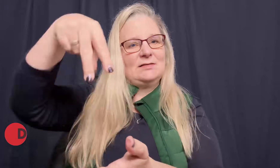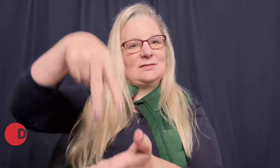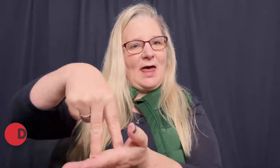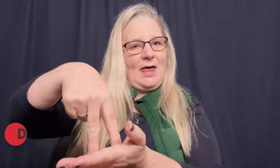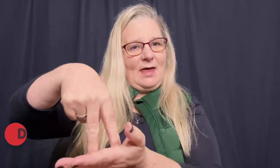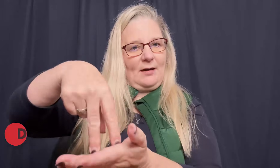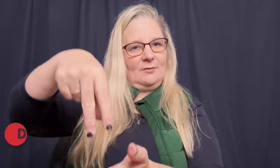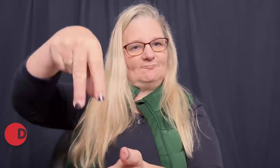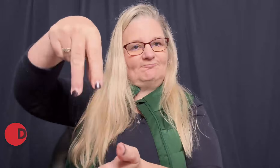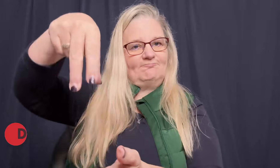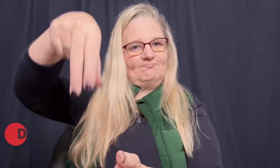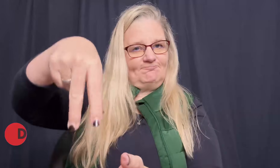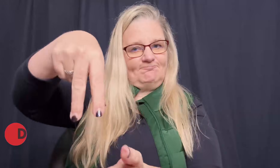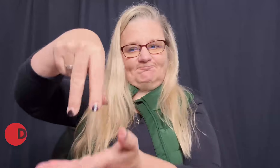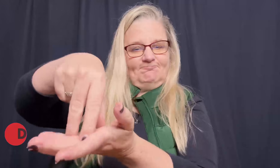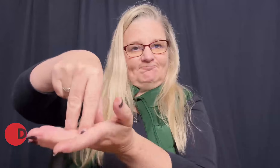the smartphone on the desk.